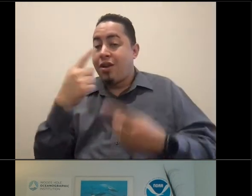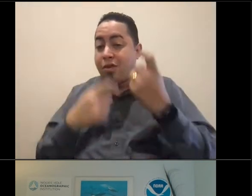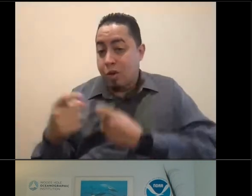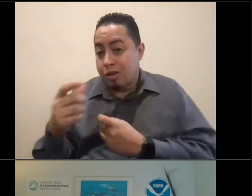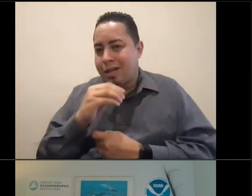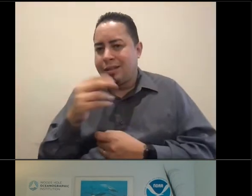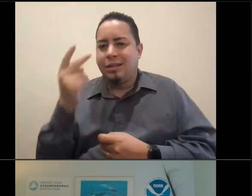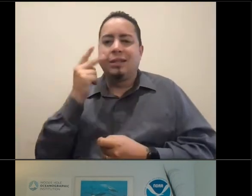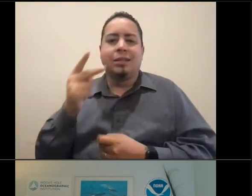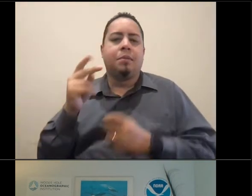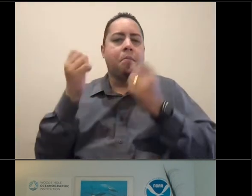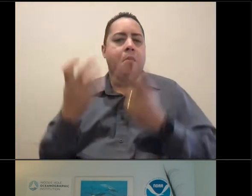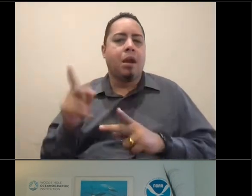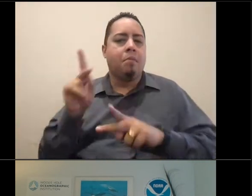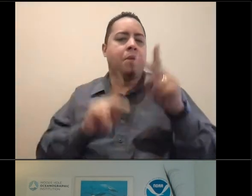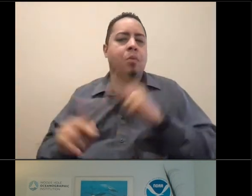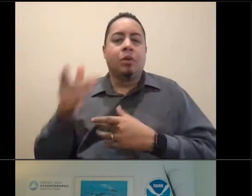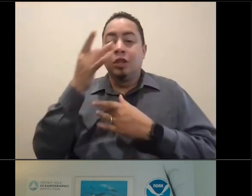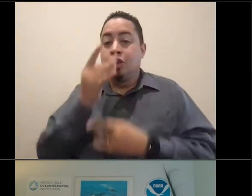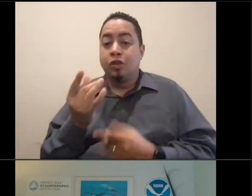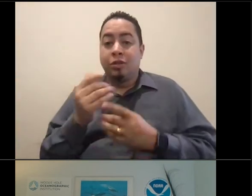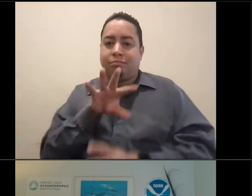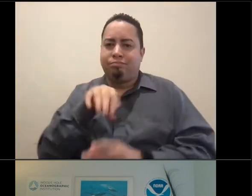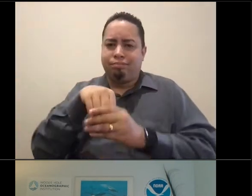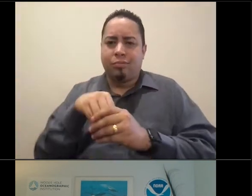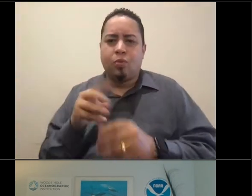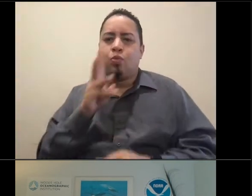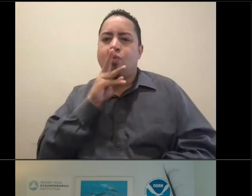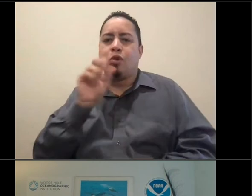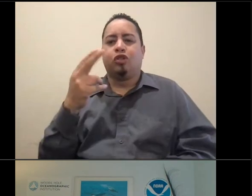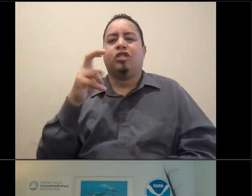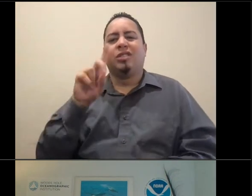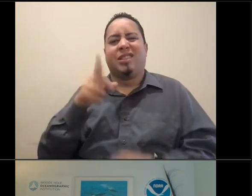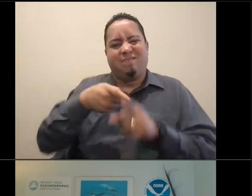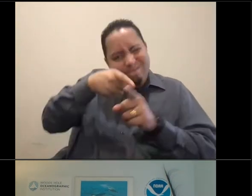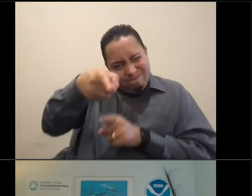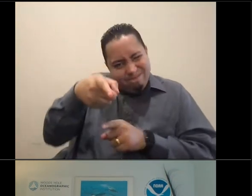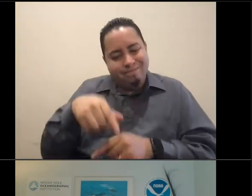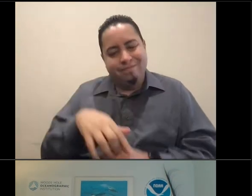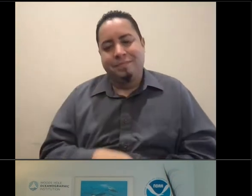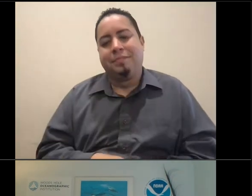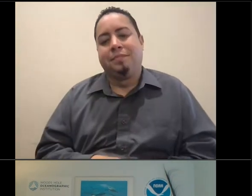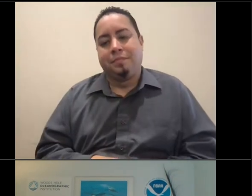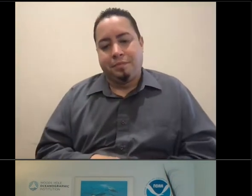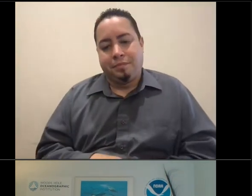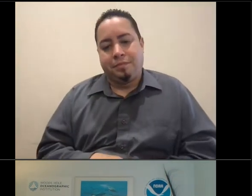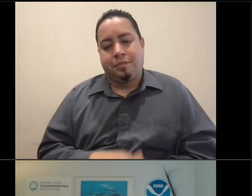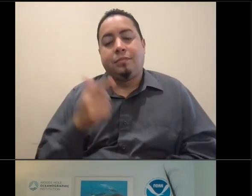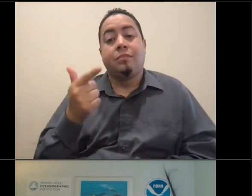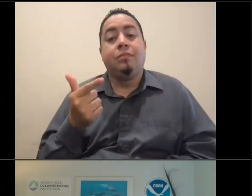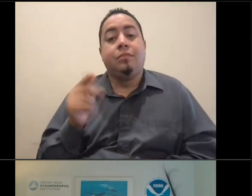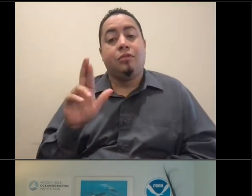in going into the fisheries and watershed science field. Great. Well, I just want to thank you for sharing your knowledge